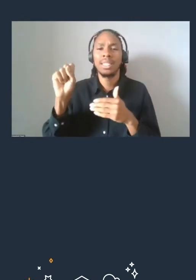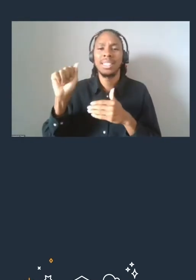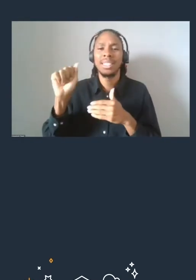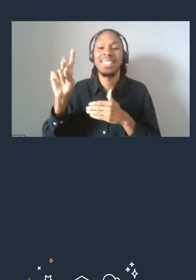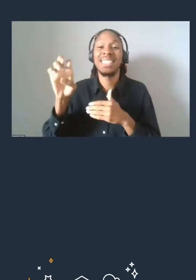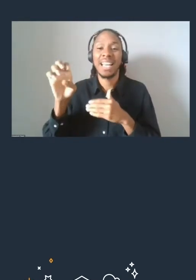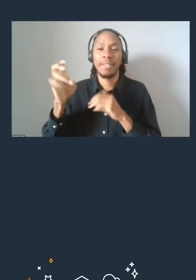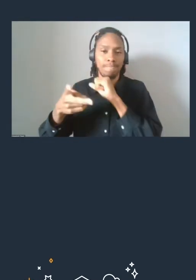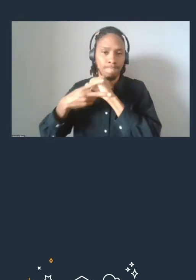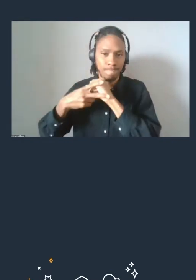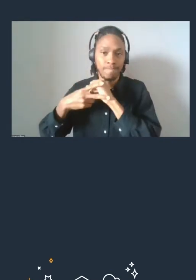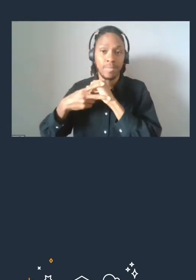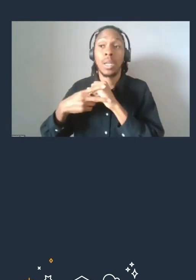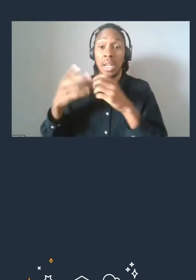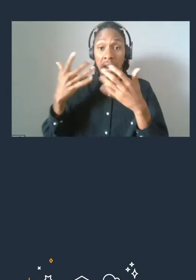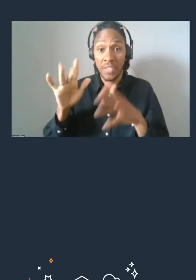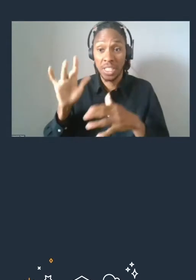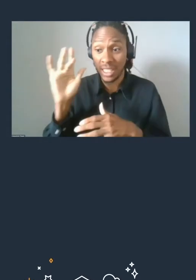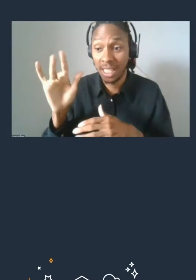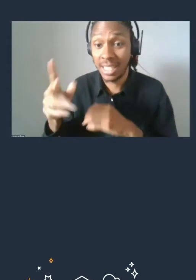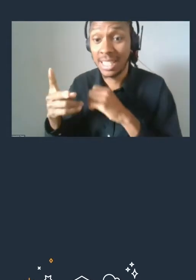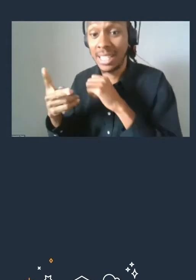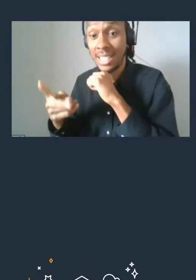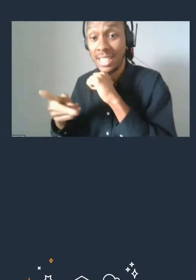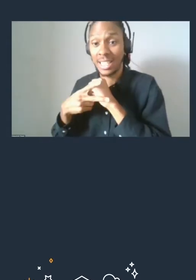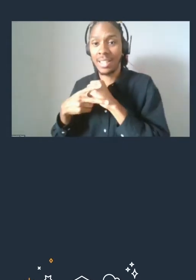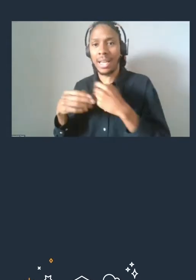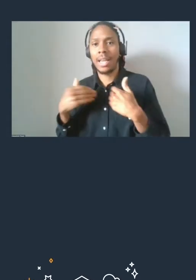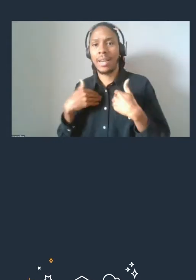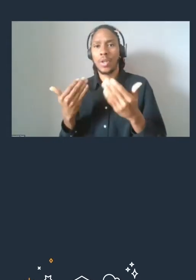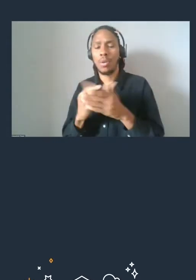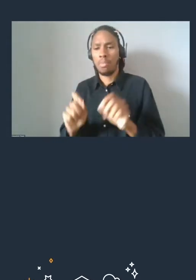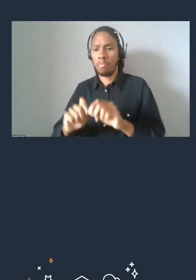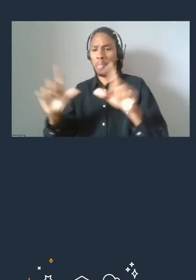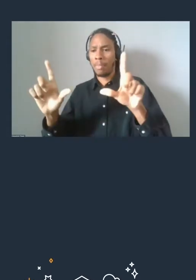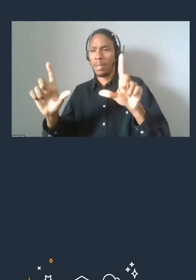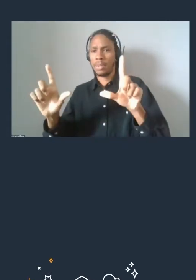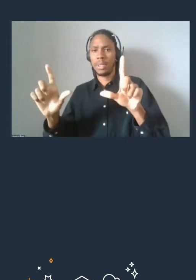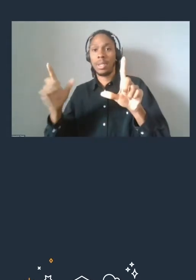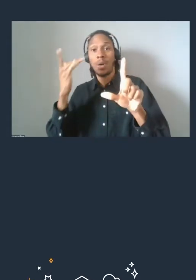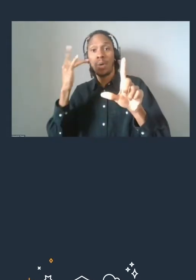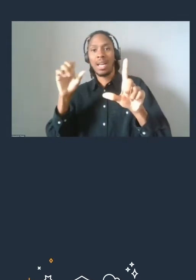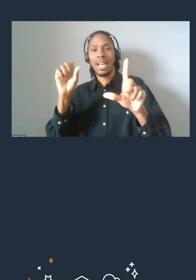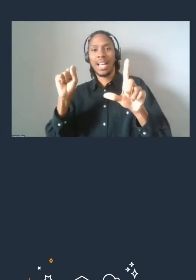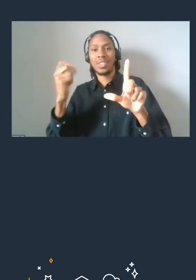As soon as I click on Save, I get this new popup because of S3 batch replication.